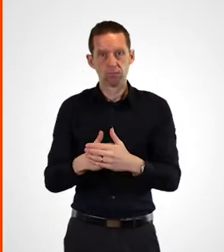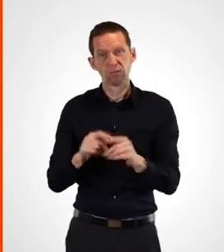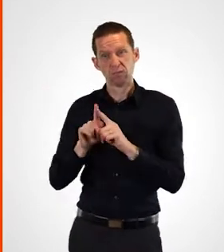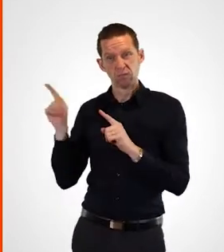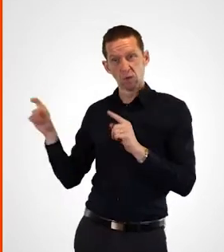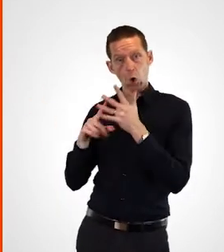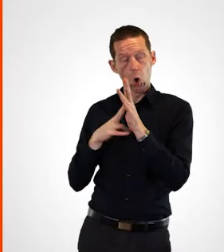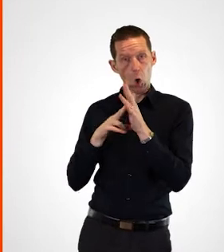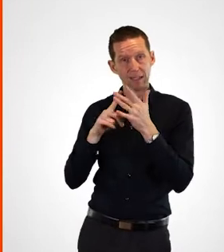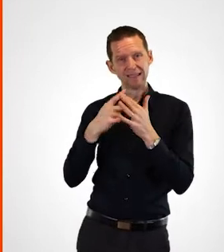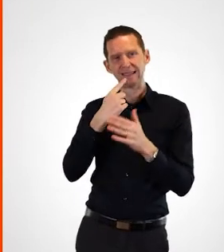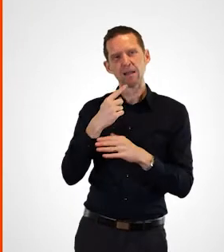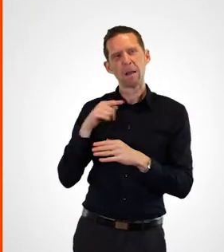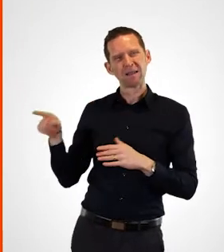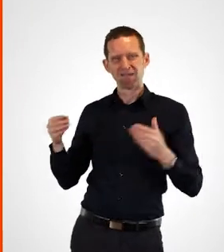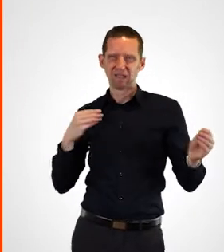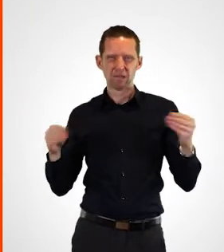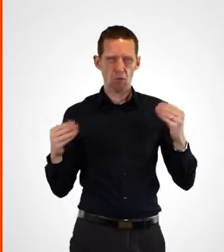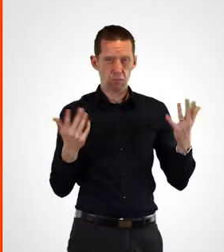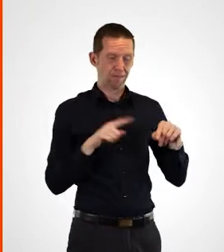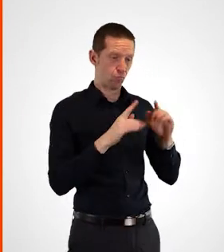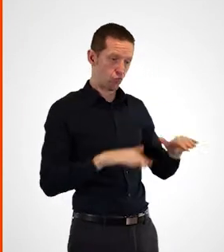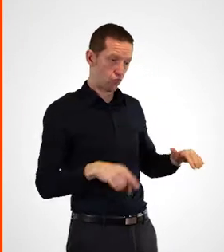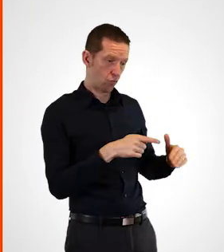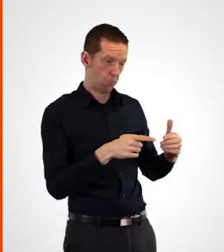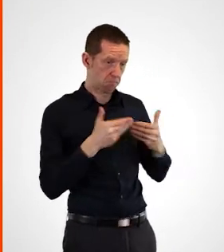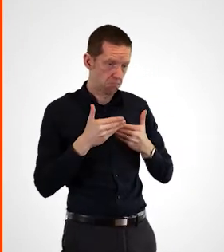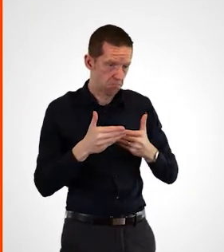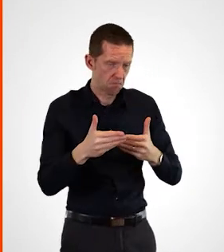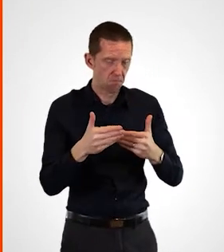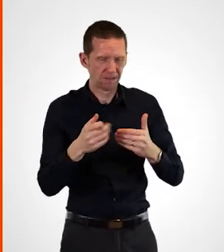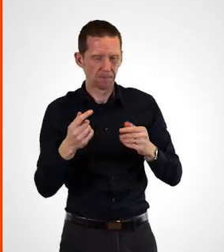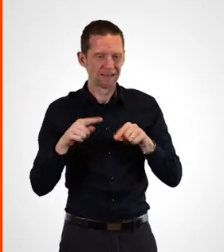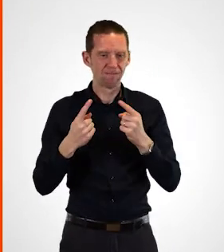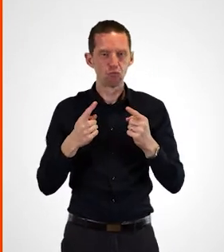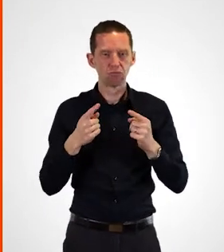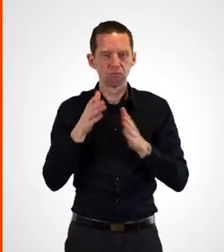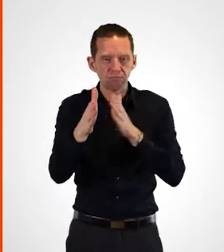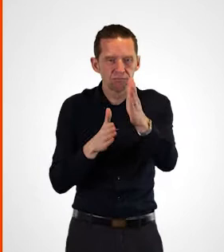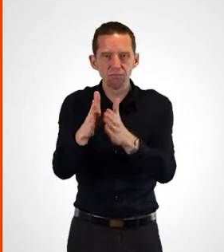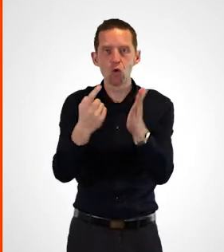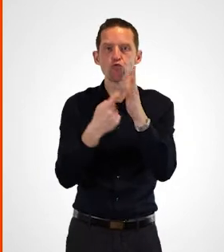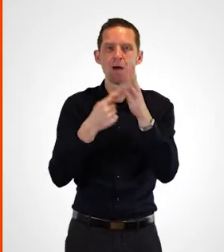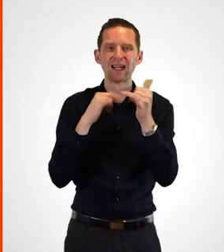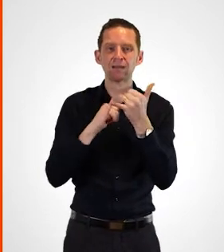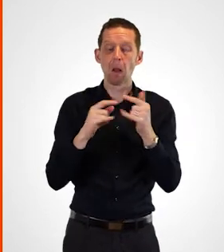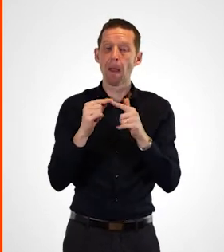keeping in mind that it's flexible and different children are going to progress at different rates, but again the path is going to be the same.